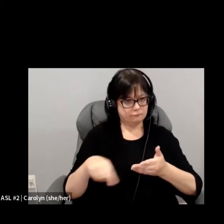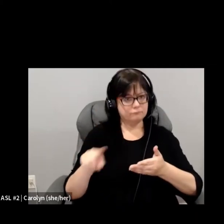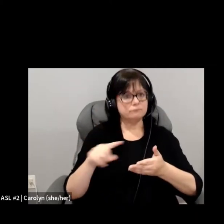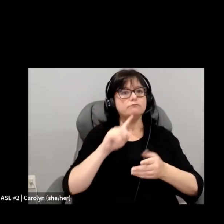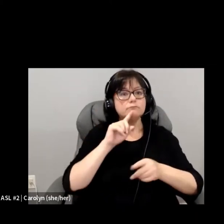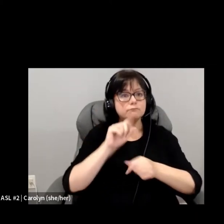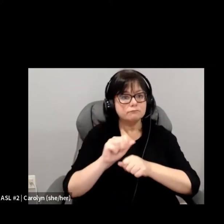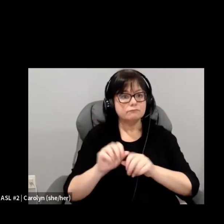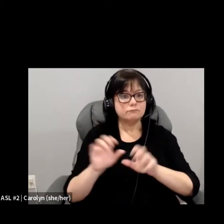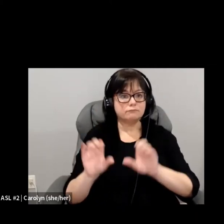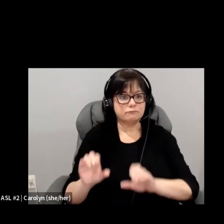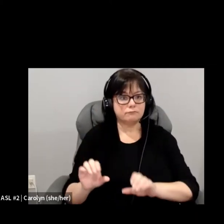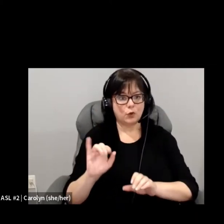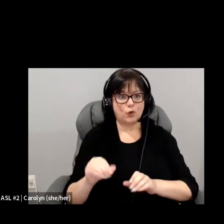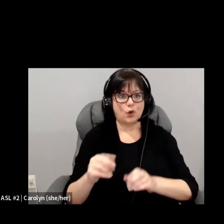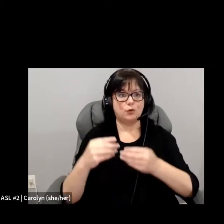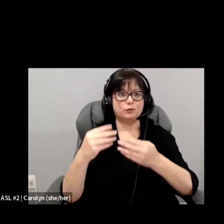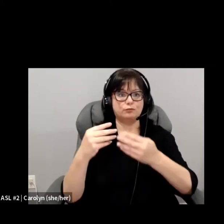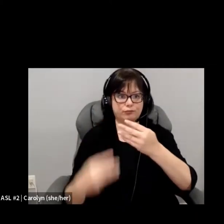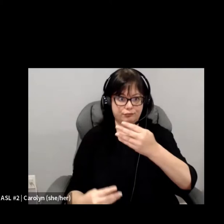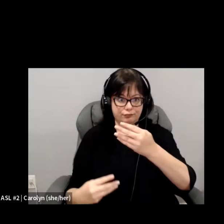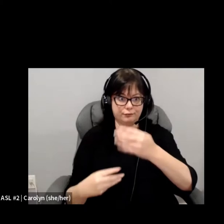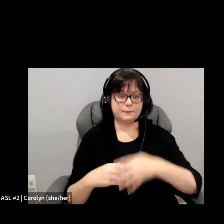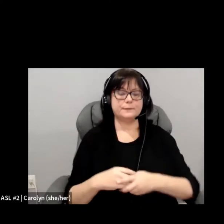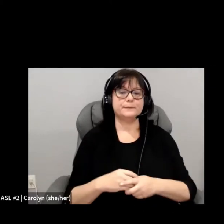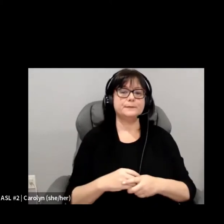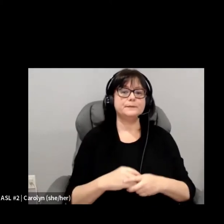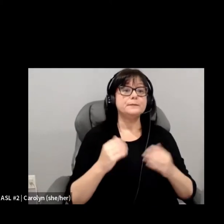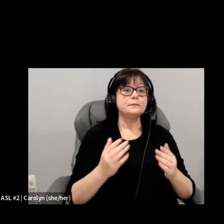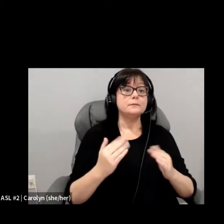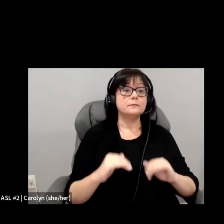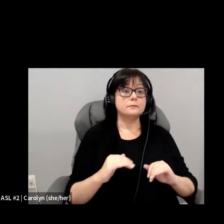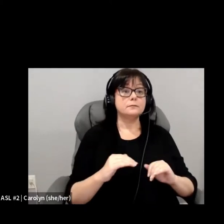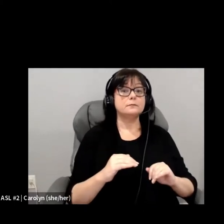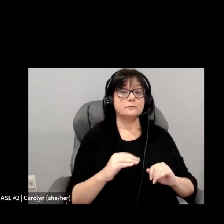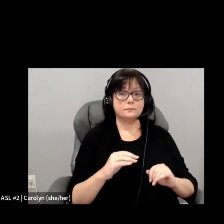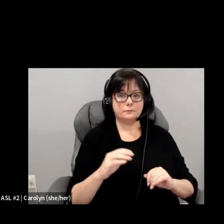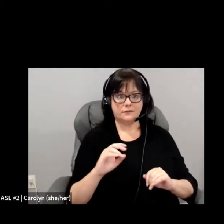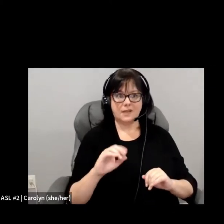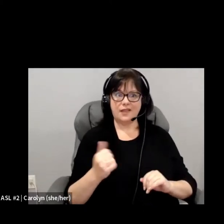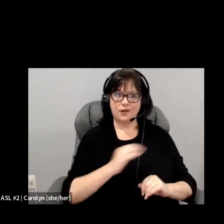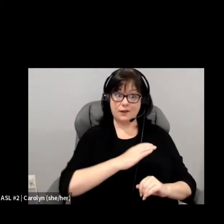THE BY-LAW AND POLICY COMMITTEE HAS BEEN HARD AT WORK.